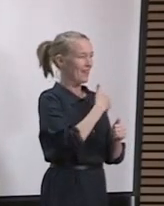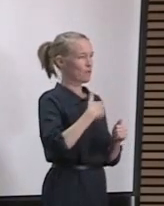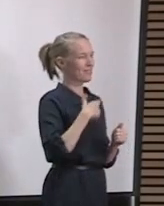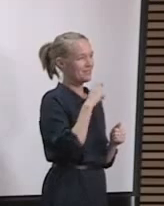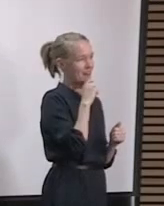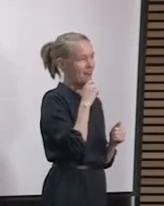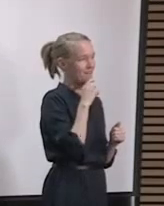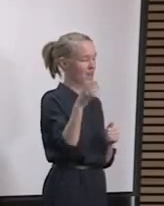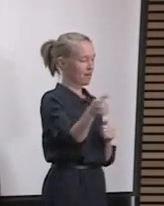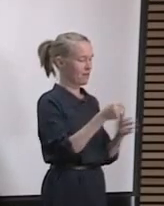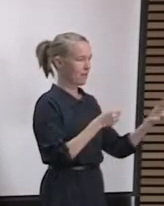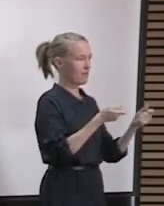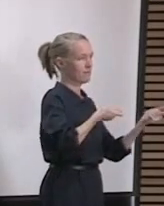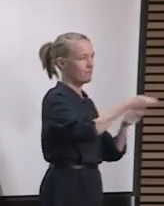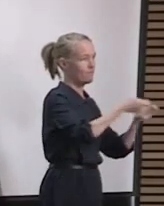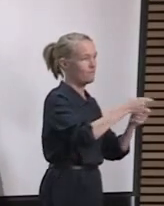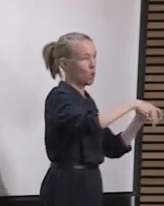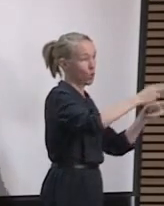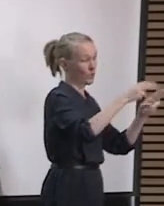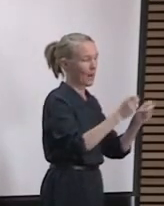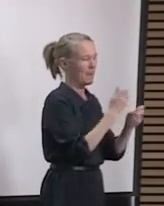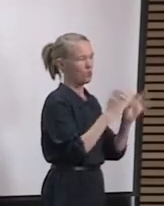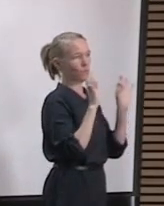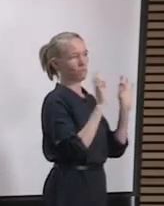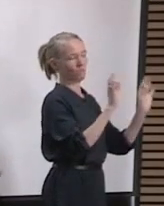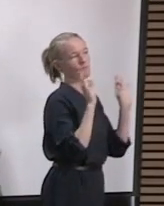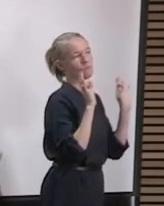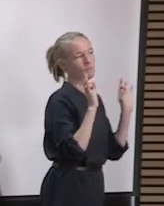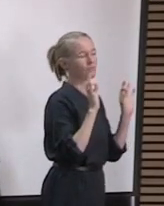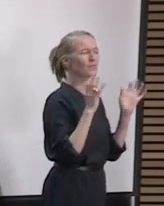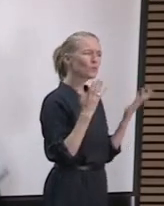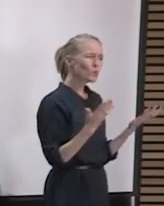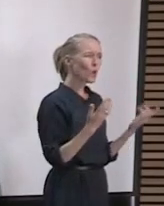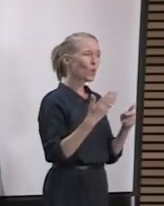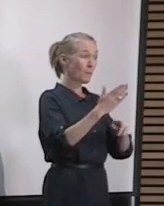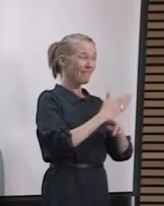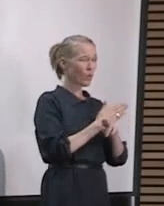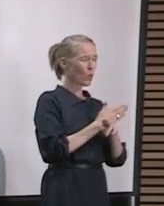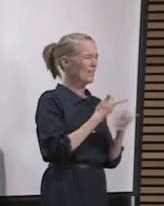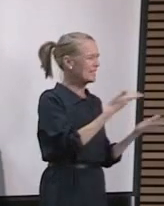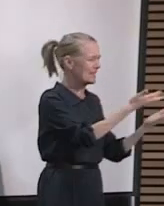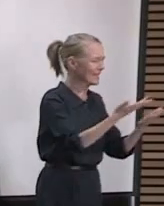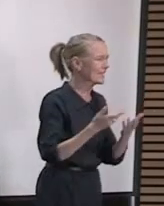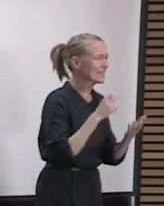Government agos within our managed isolation, and where